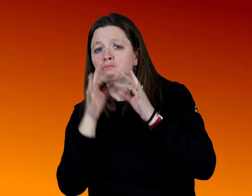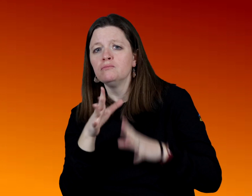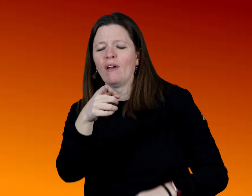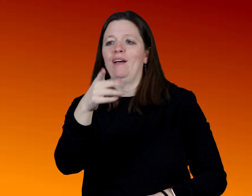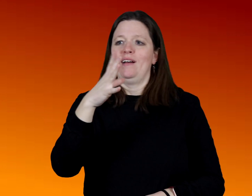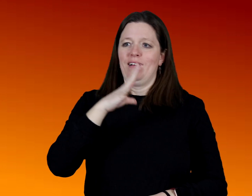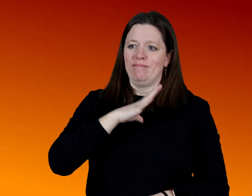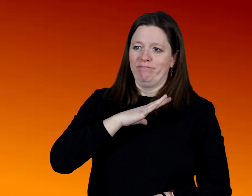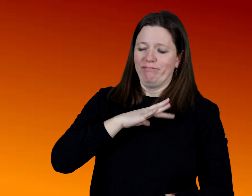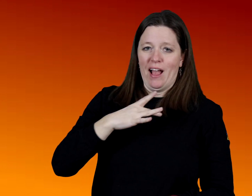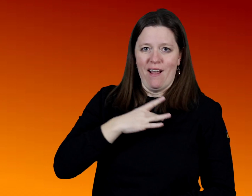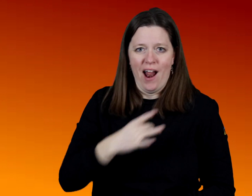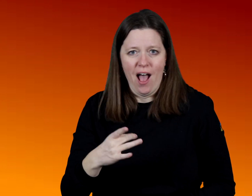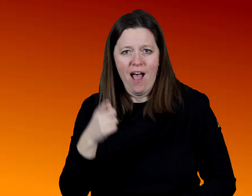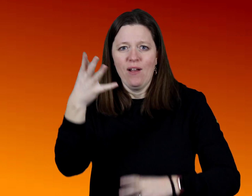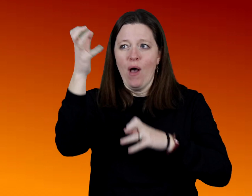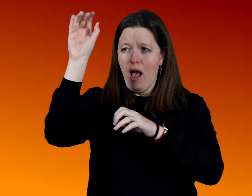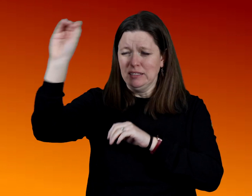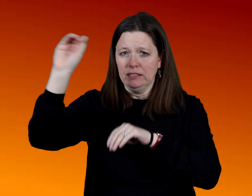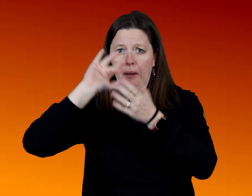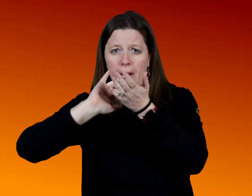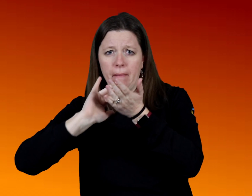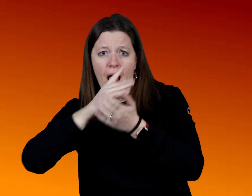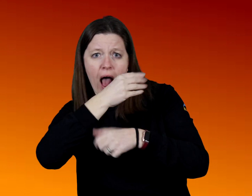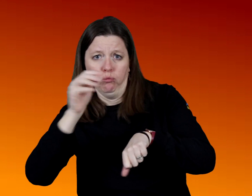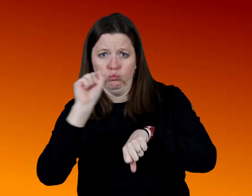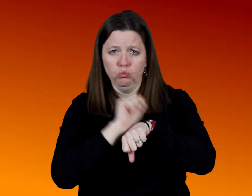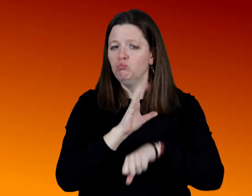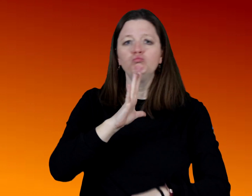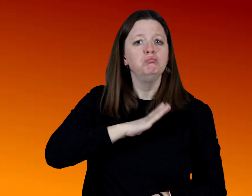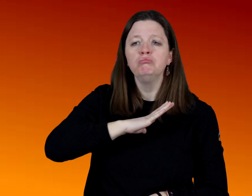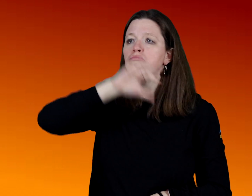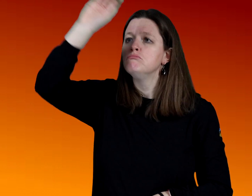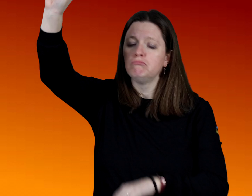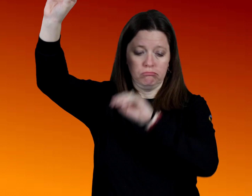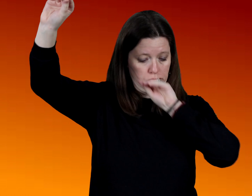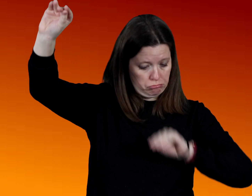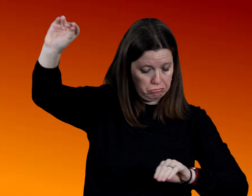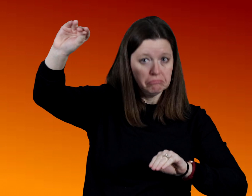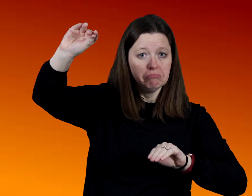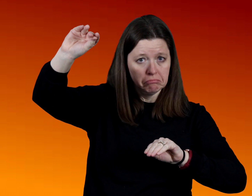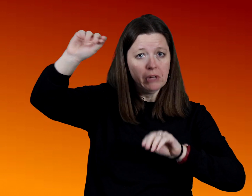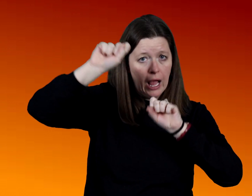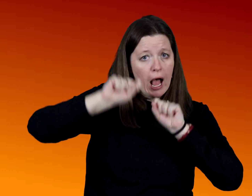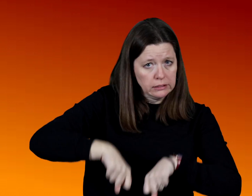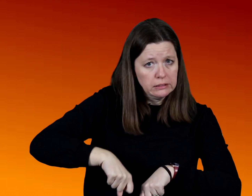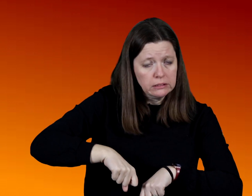Another interpreter you may like for both medical & work, you can put them both categories